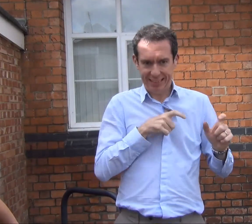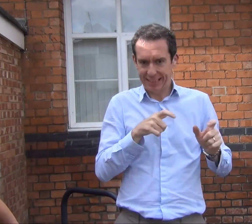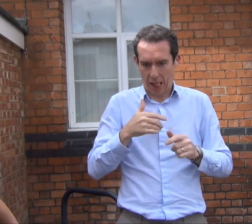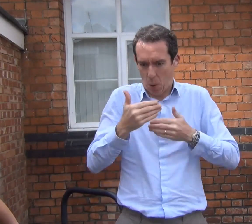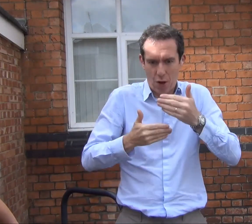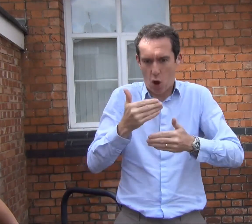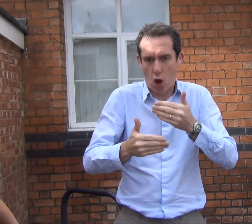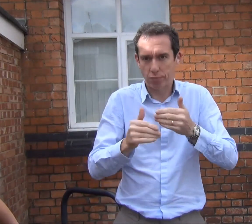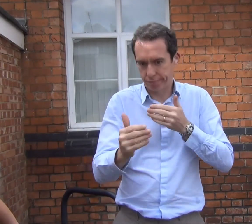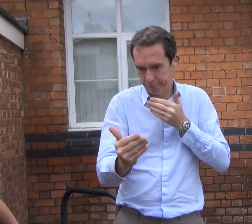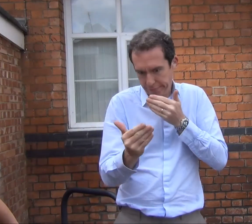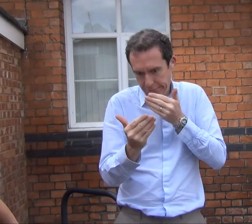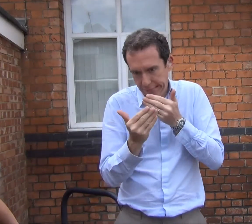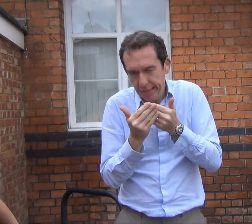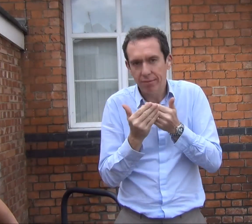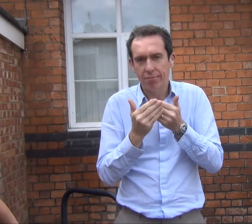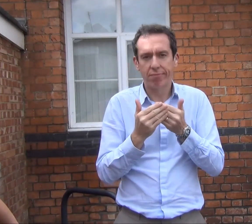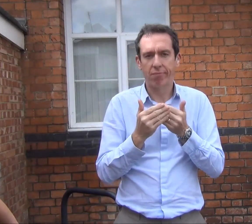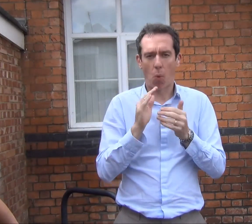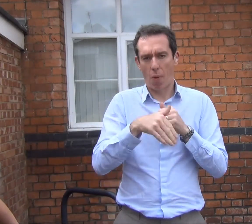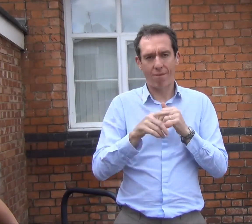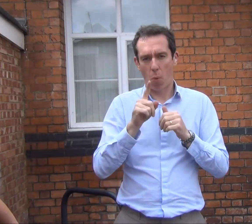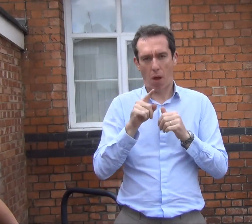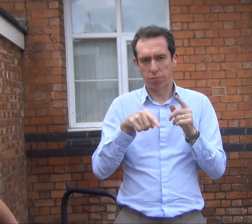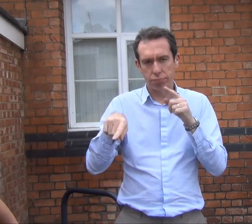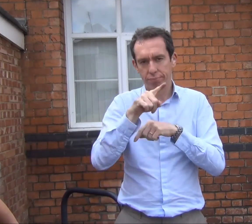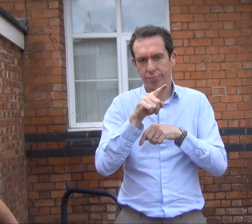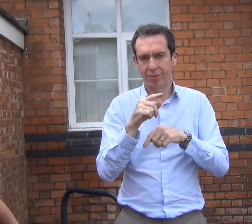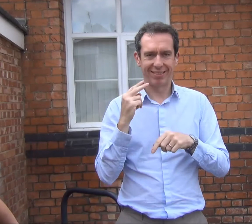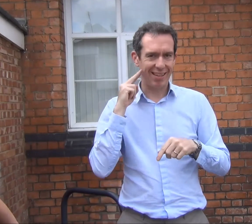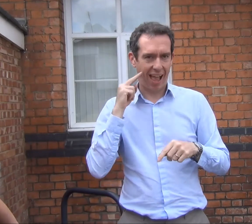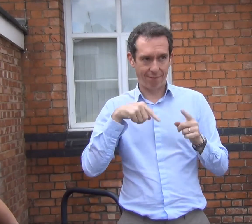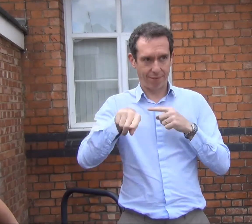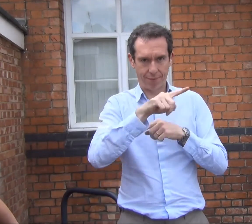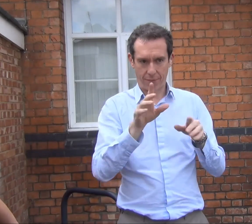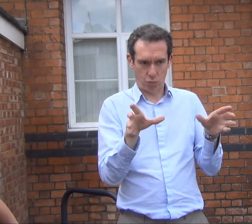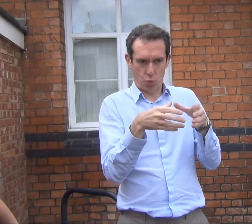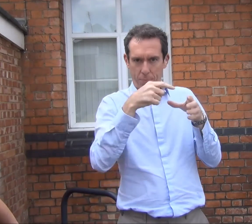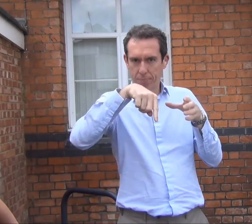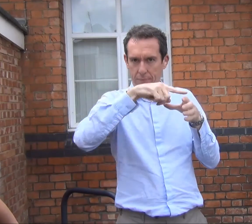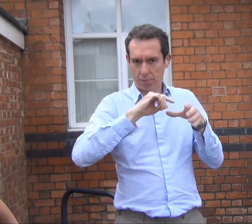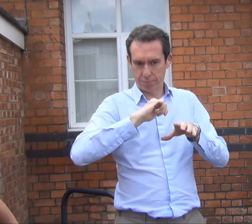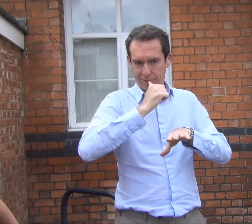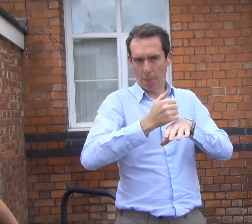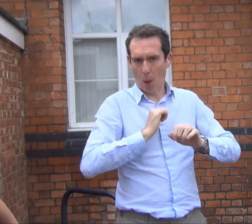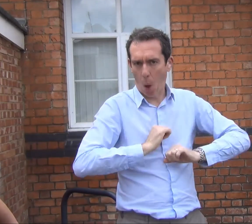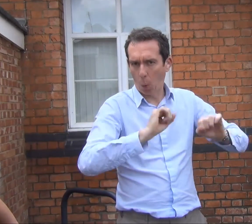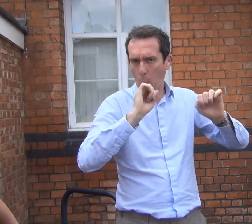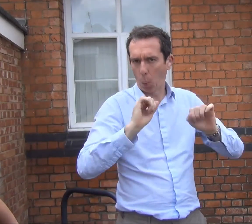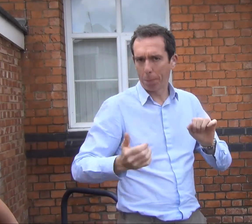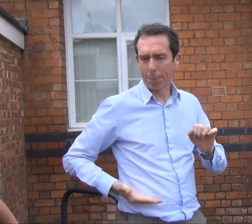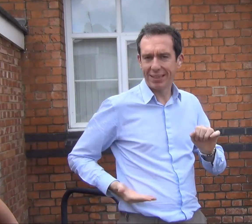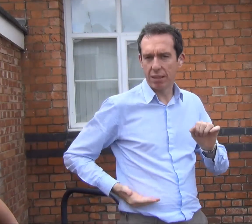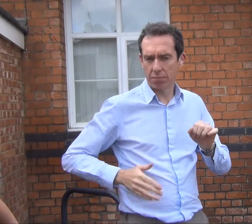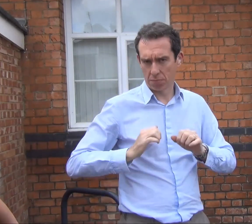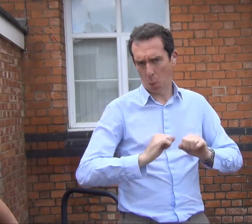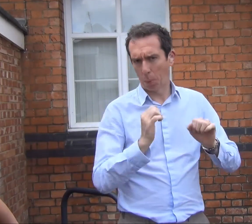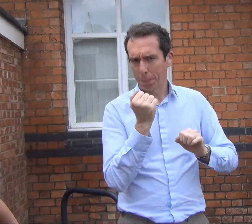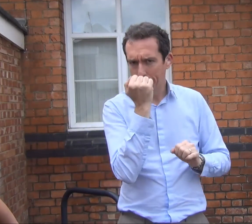We are continuing to set up the Deaf group of people who are wanting their own businesses.